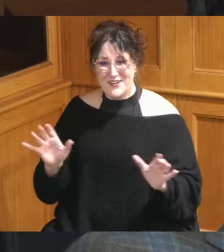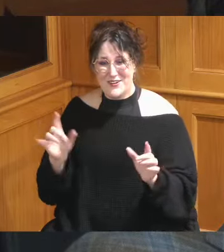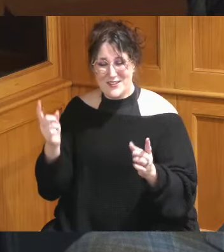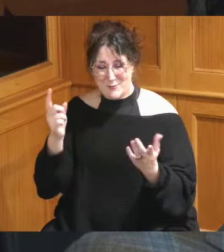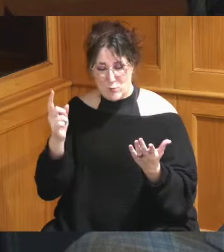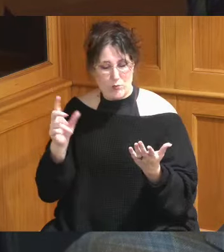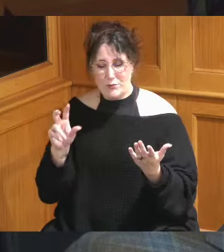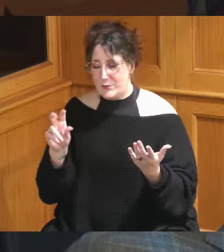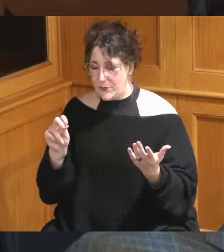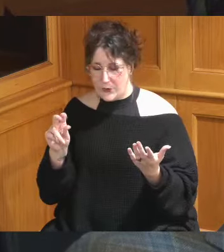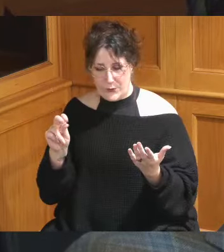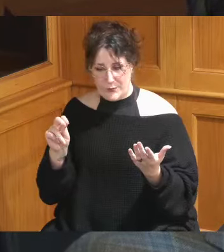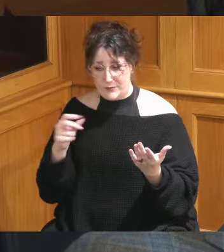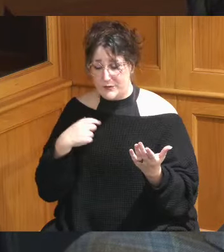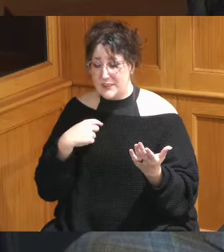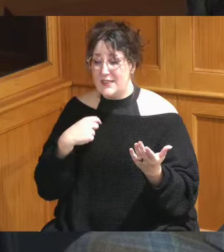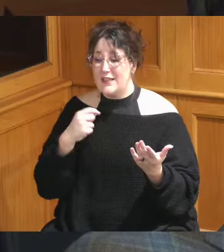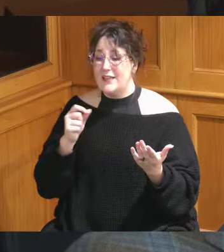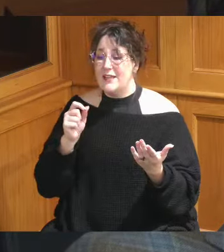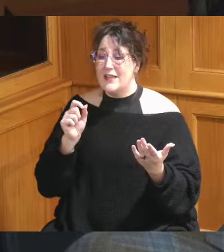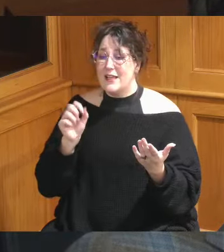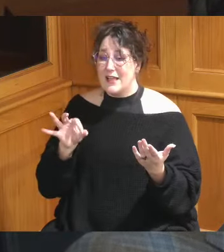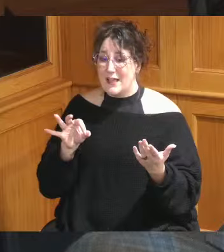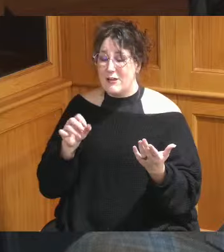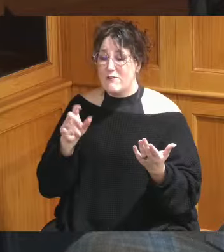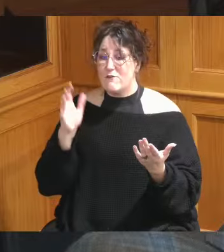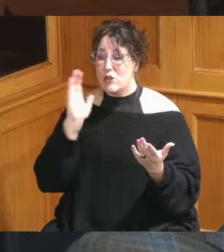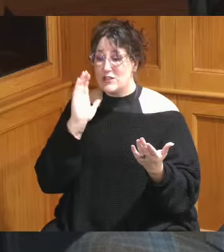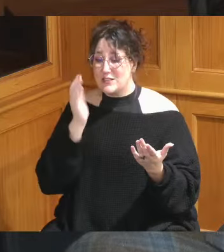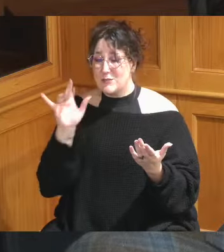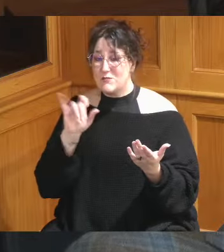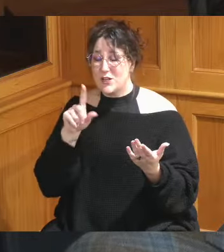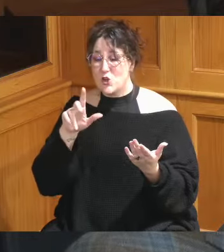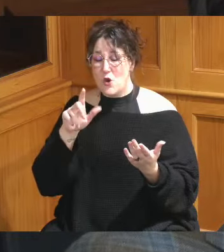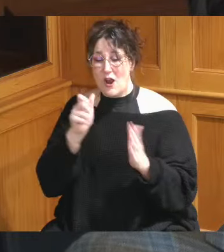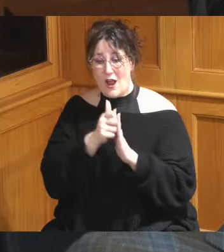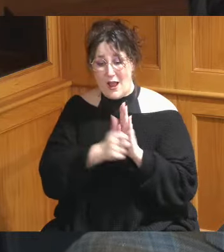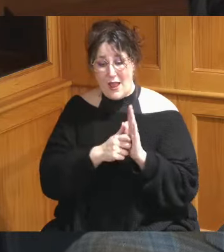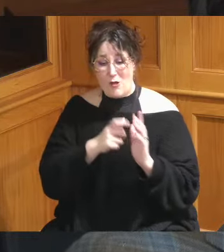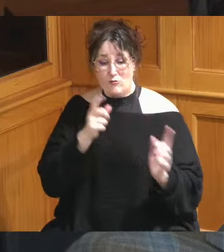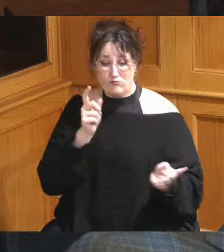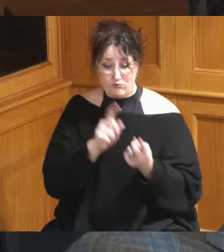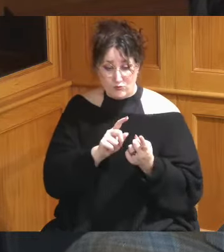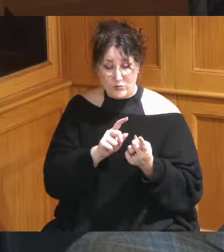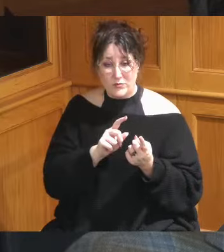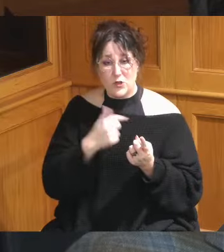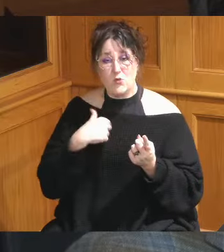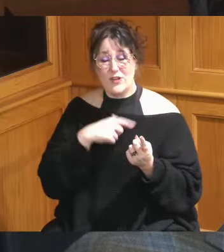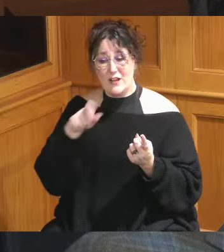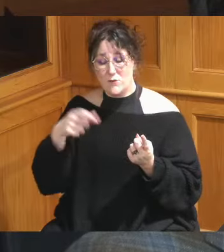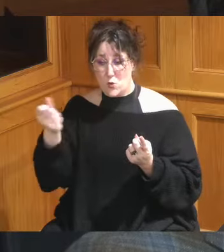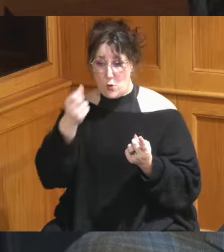need to know if it started looking like your your account going down, we got to hold up, time out.